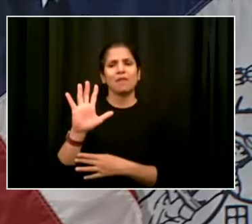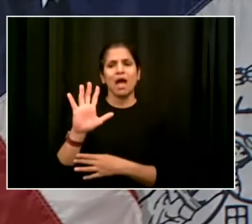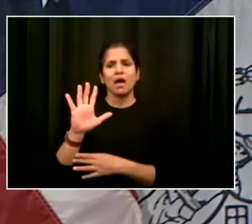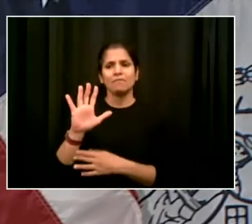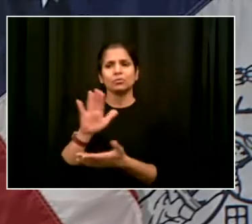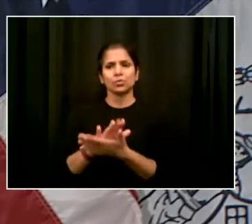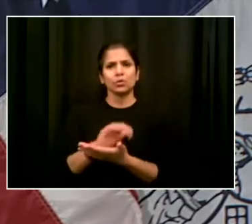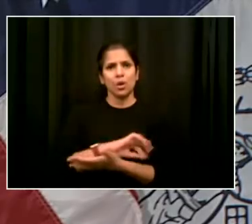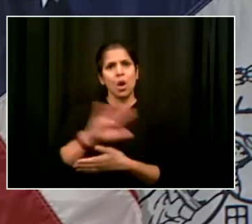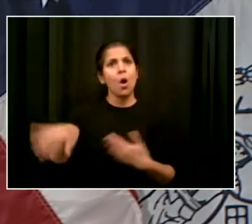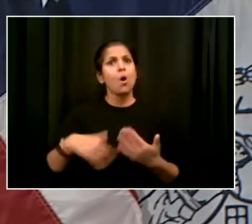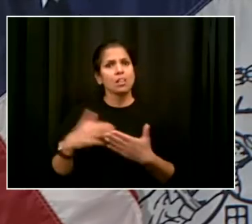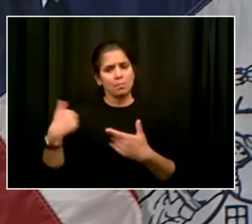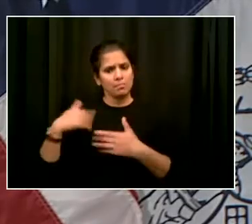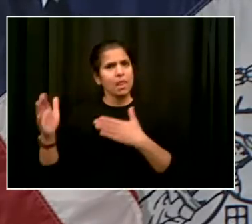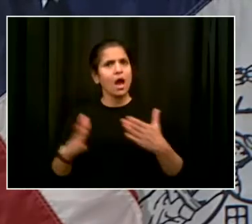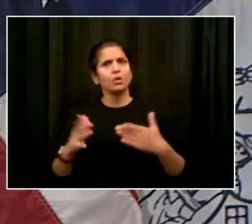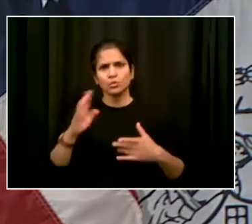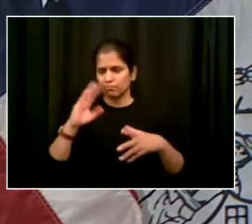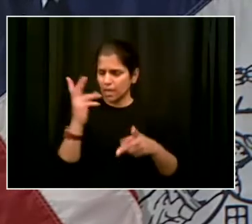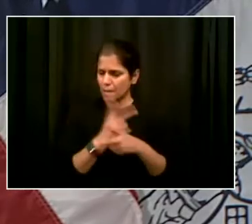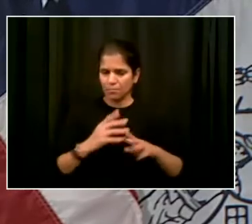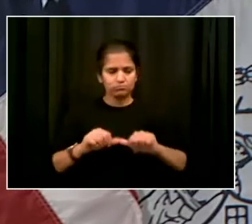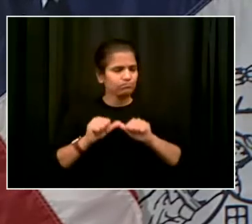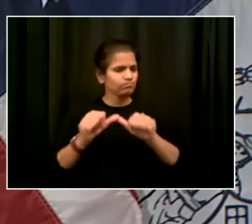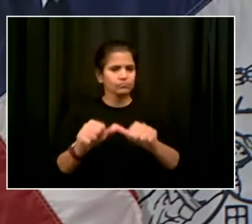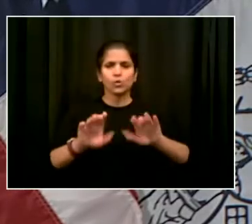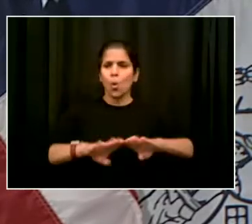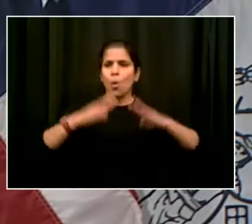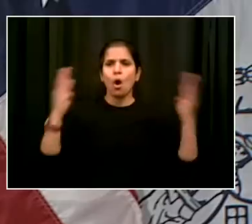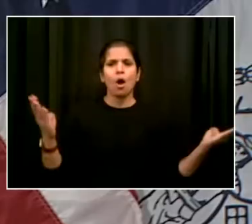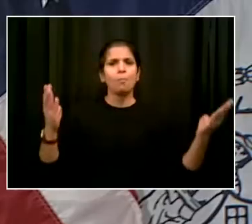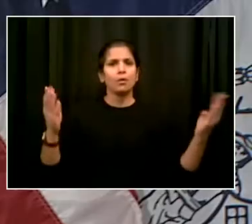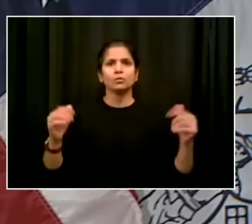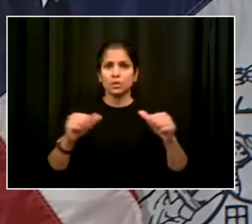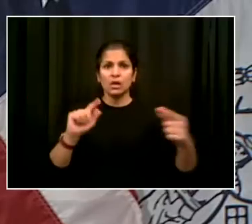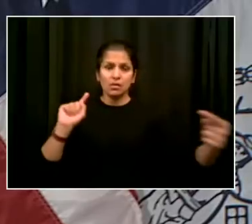880 5SCHOOLS WE INTEND TO KEEP THEM OPEN. WE HAVE NOW THE TOOLS TO DO THAT. TOOLS WE DIDN'T